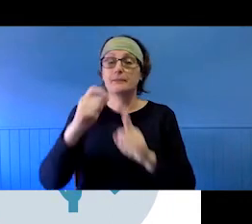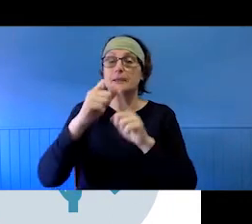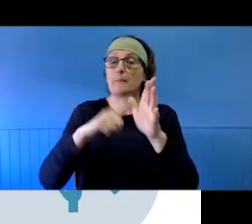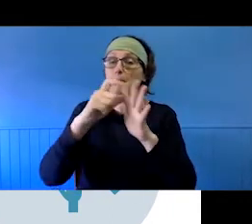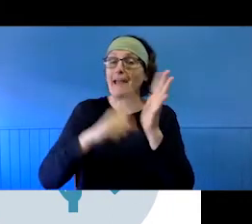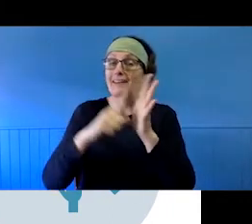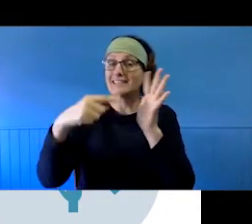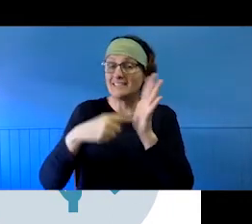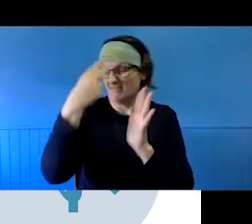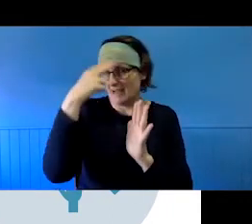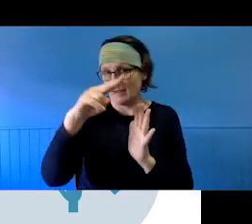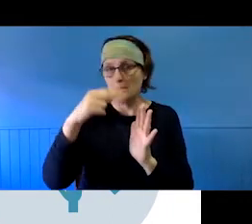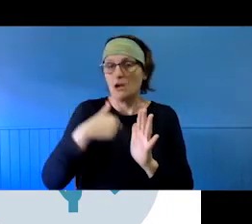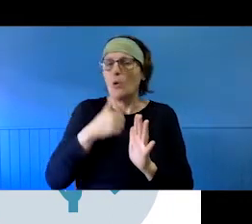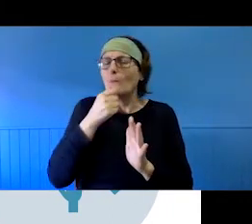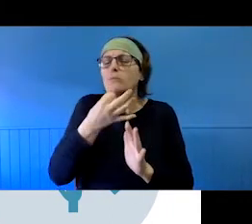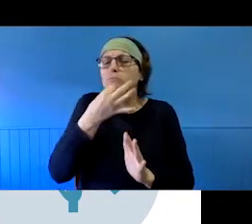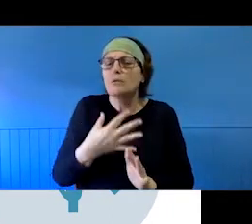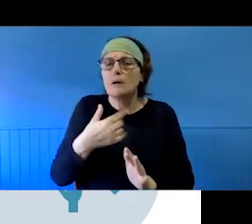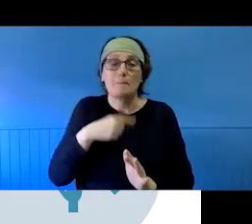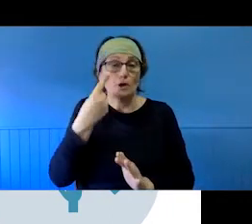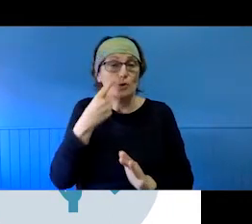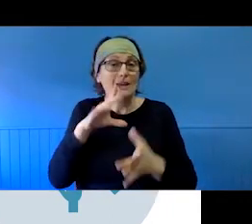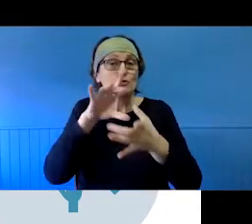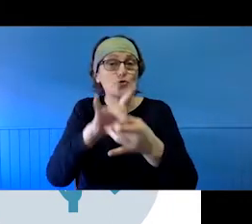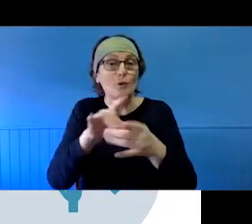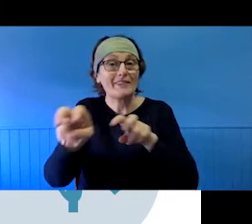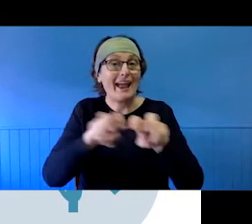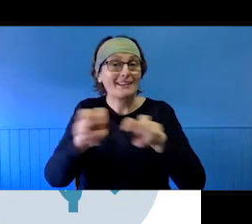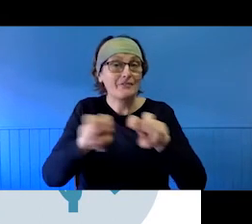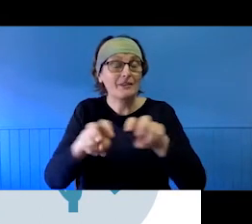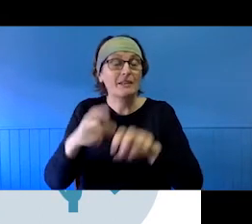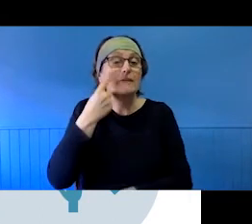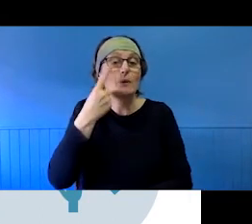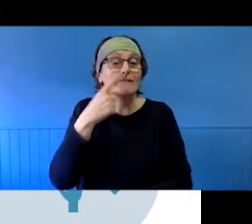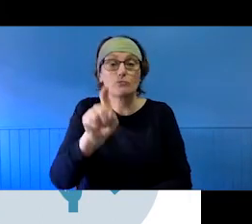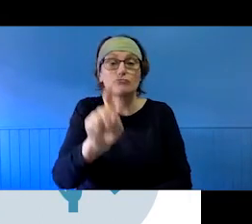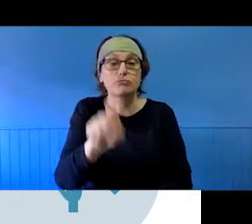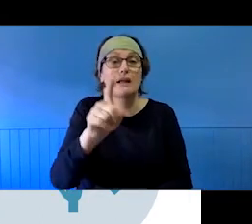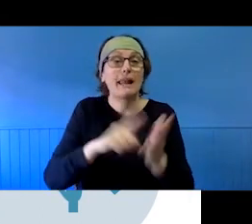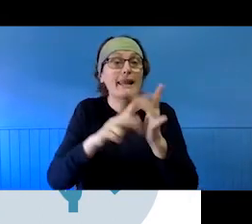can join the activity by going to the link that appears on the screen,